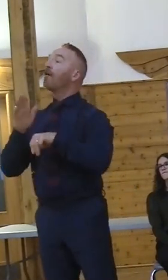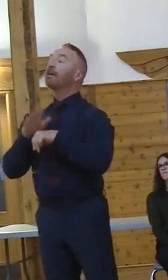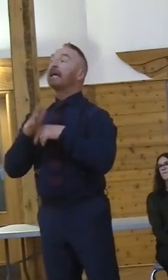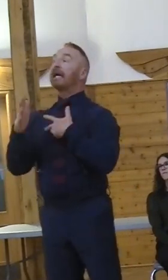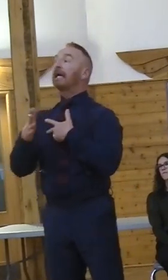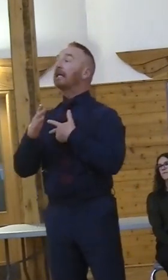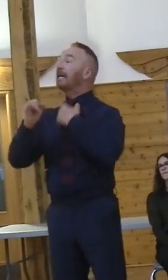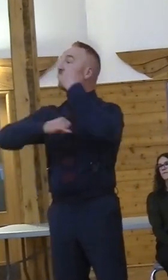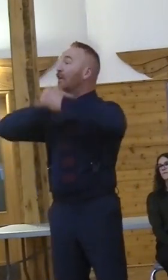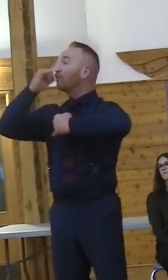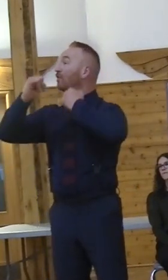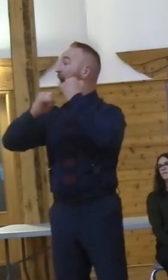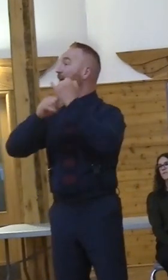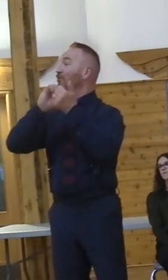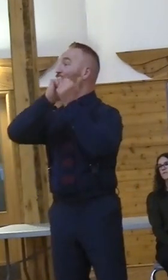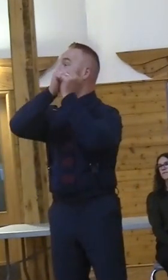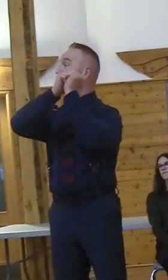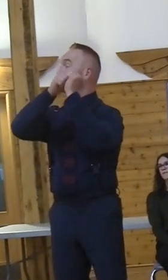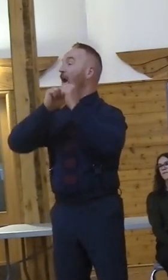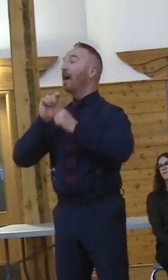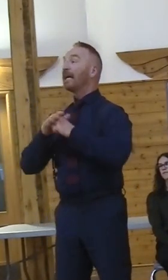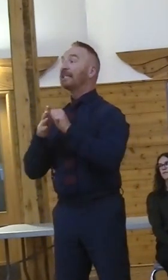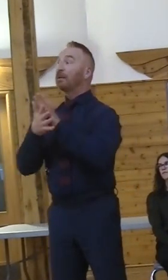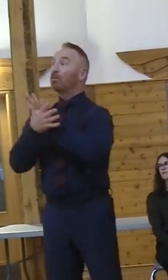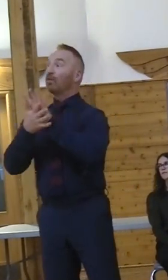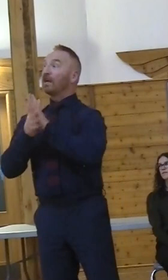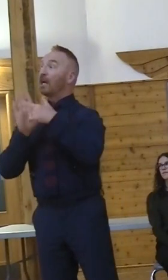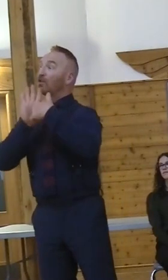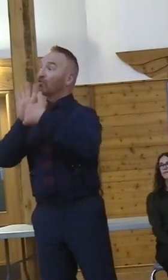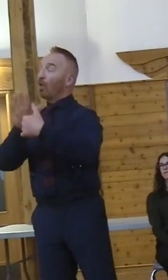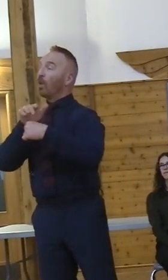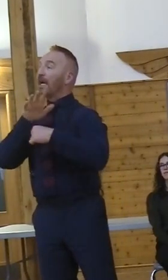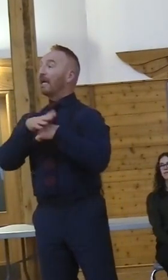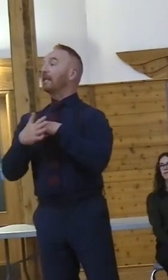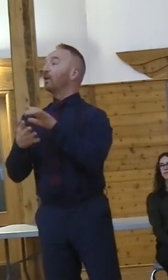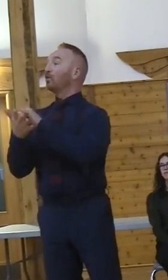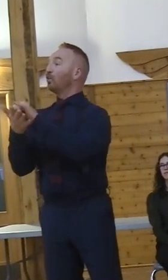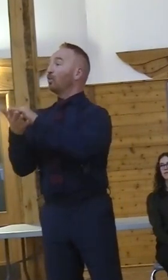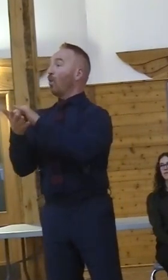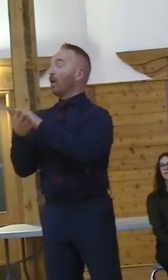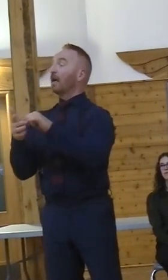His work has also exhibited at art galleries including the MoMA in New York City, the National.